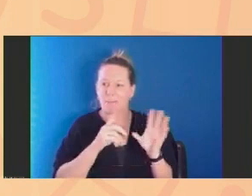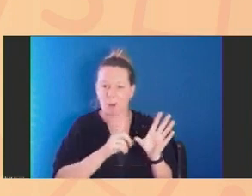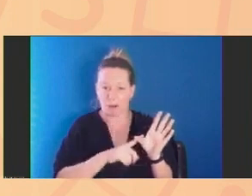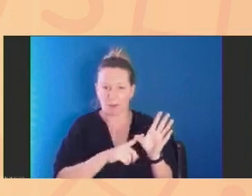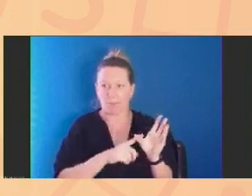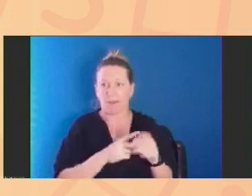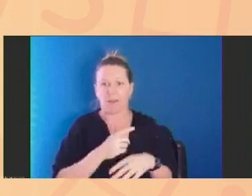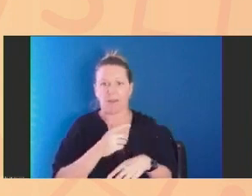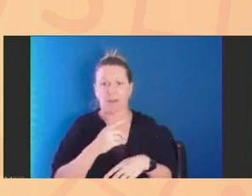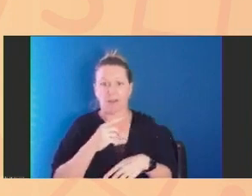(UNKNOWN)